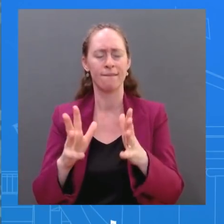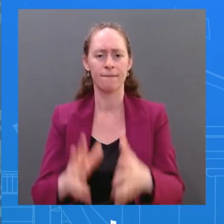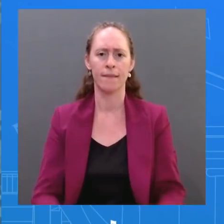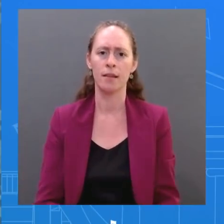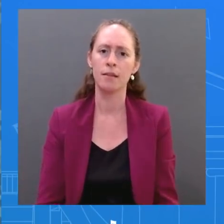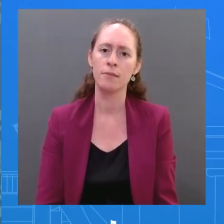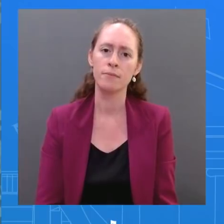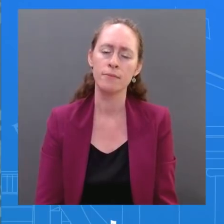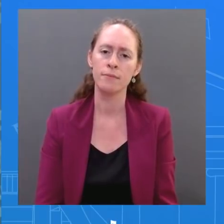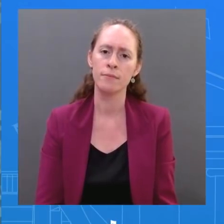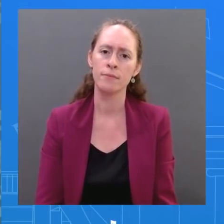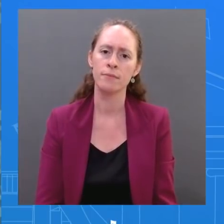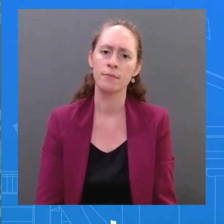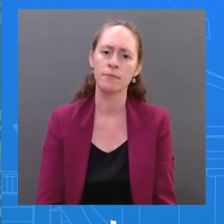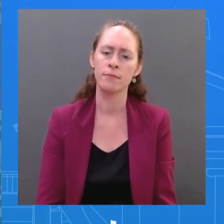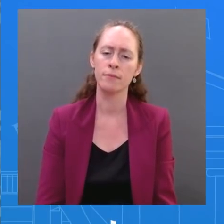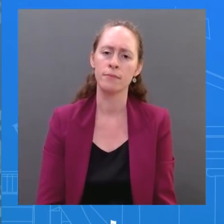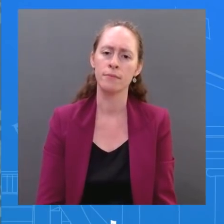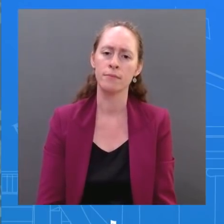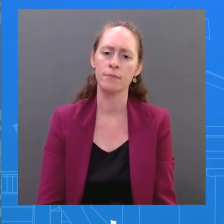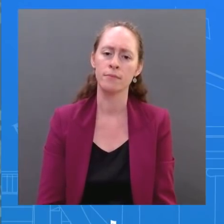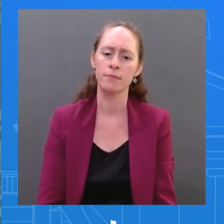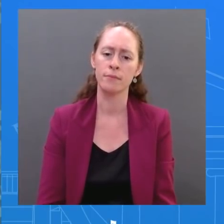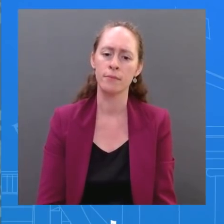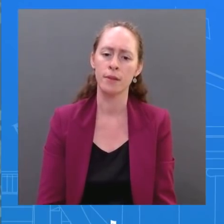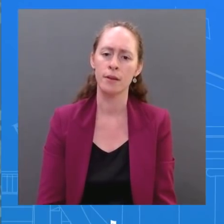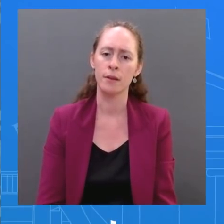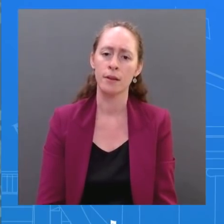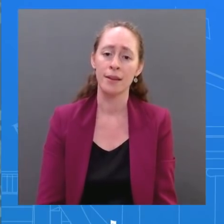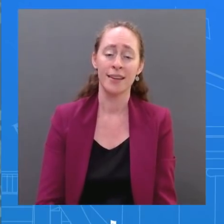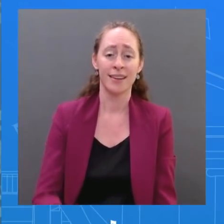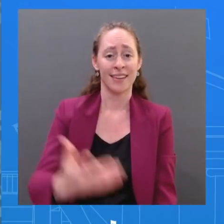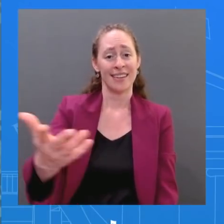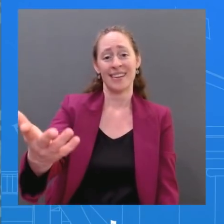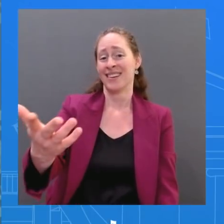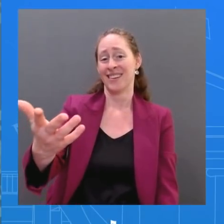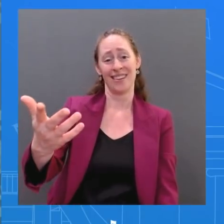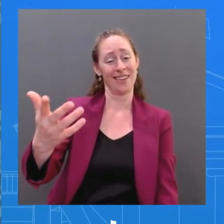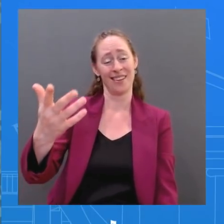not just on Roe, but EPA and other decisions that have come down most recently.